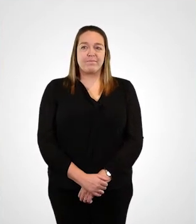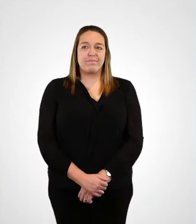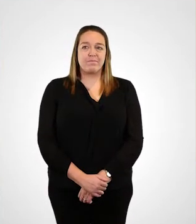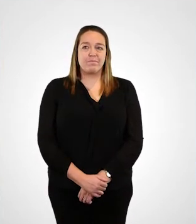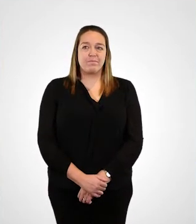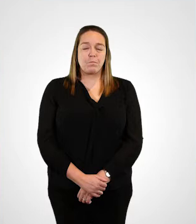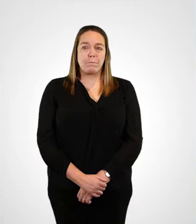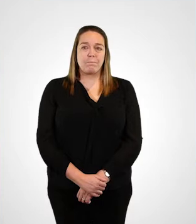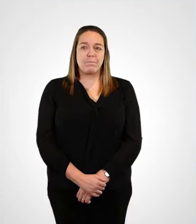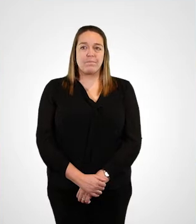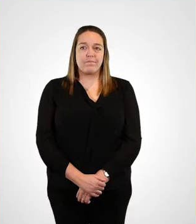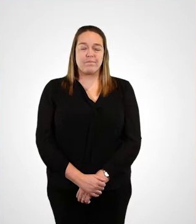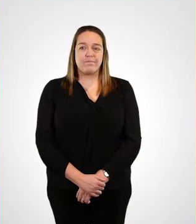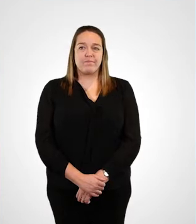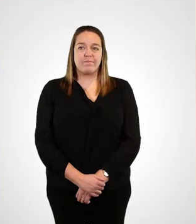Okay.